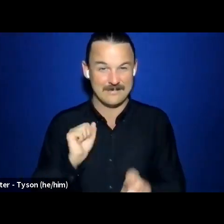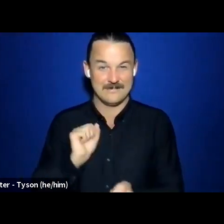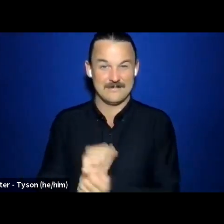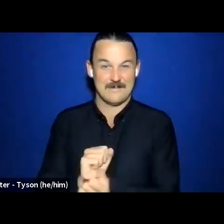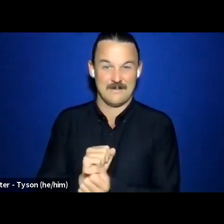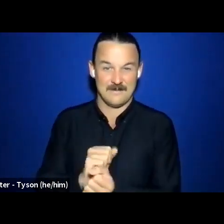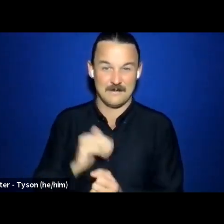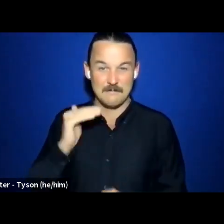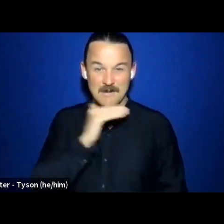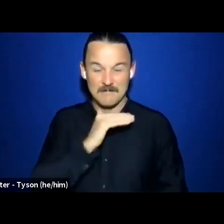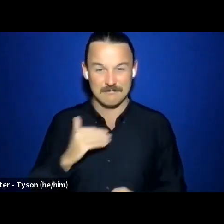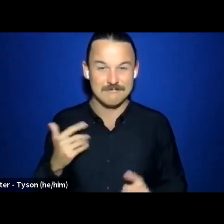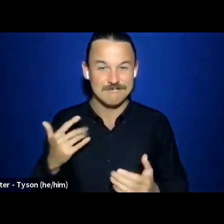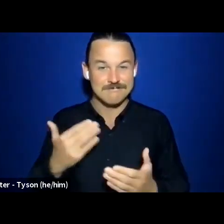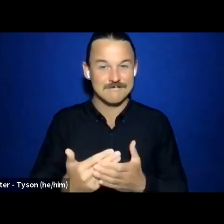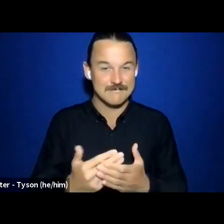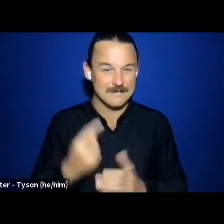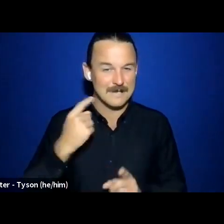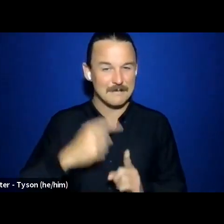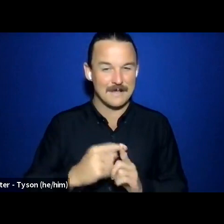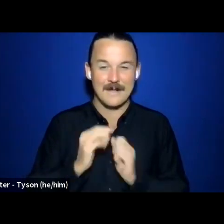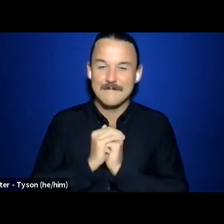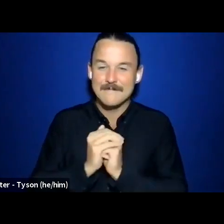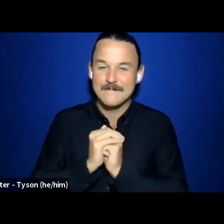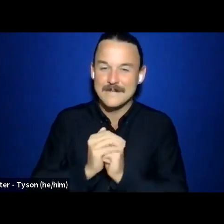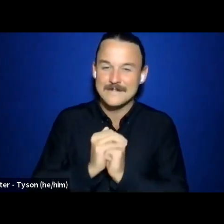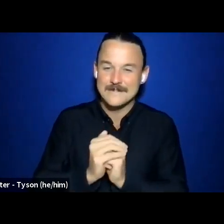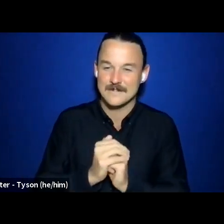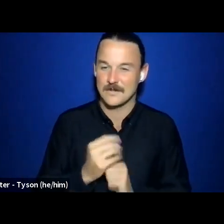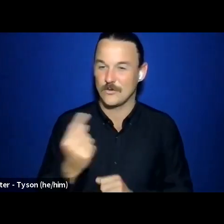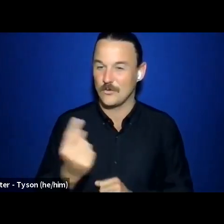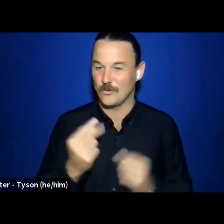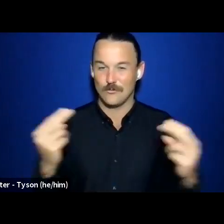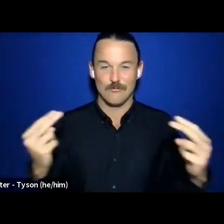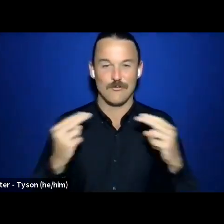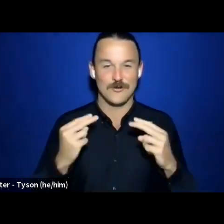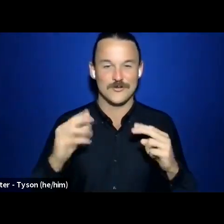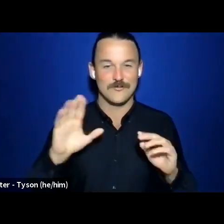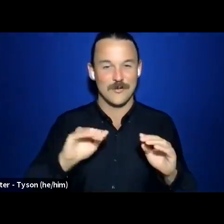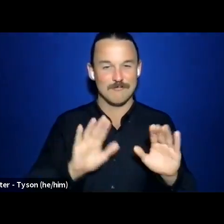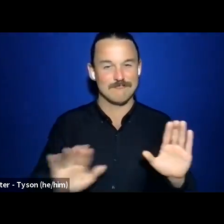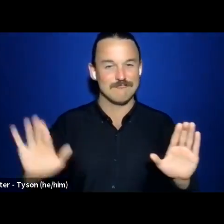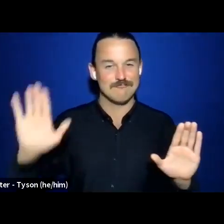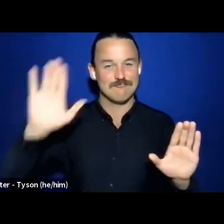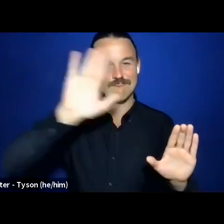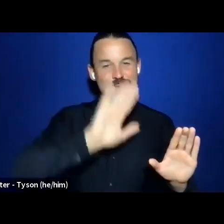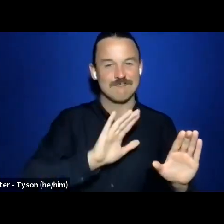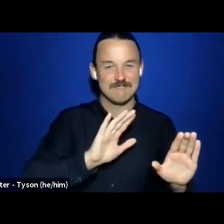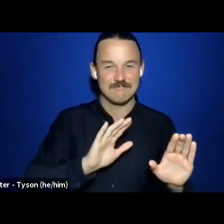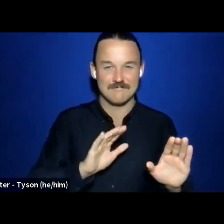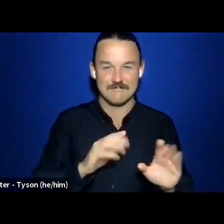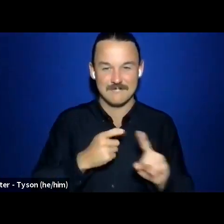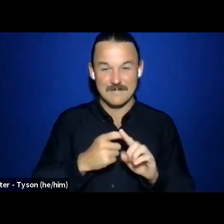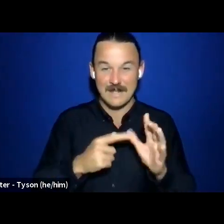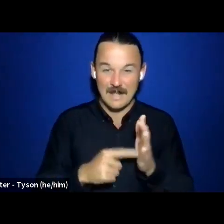say in obviously a couple of months being stuck over here in Melbourne. And to my friends who have tuned in tuned in around the country. particular